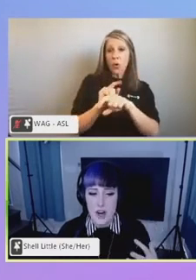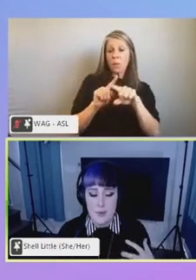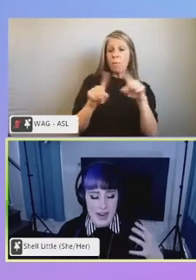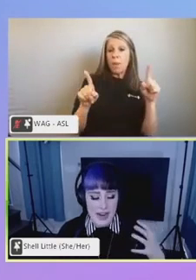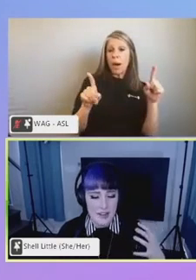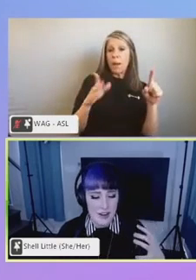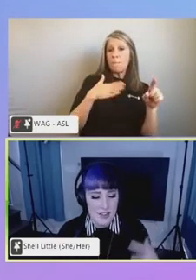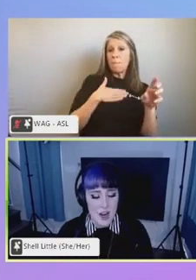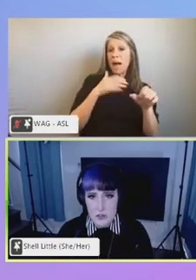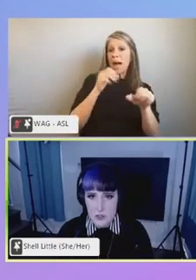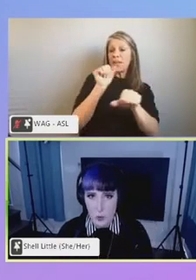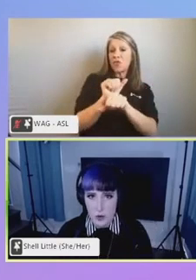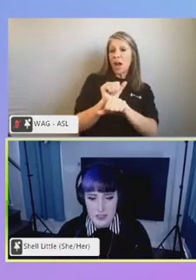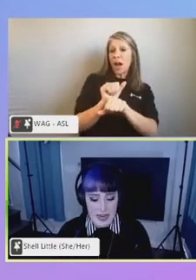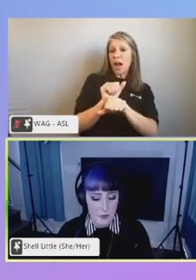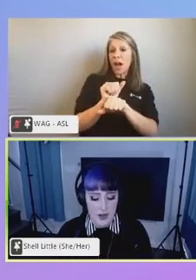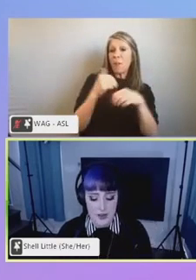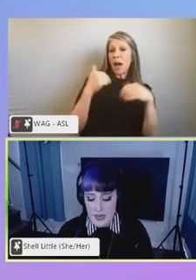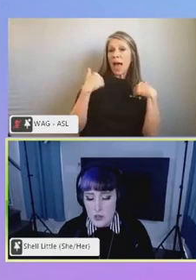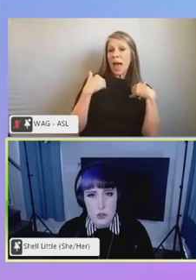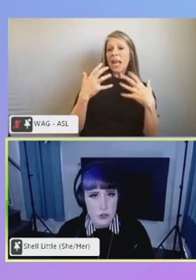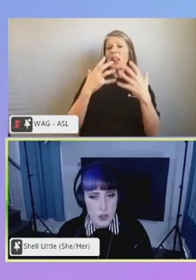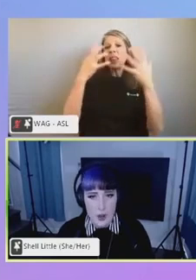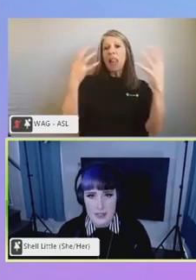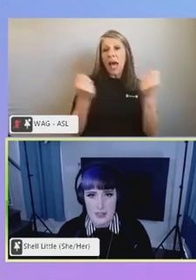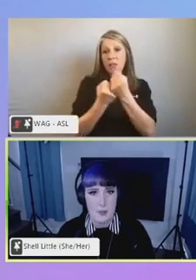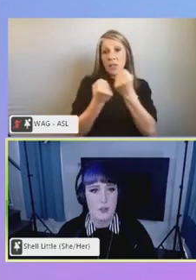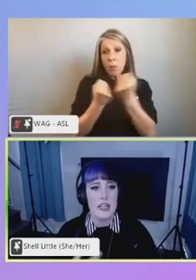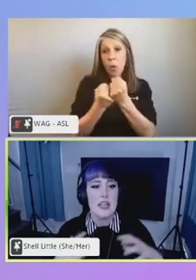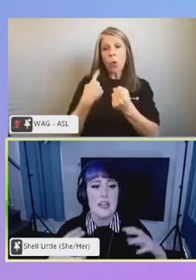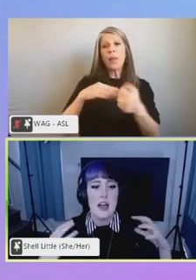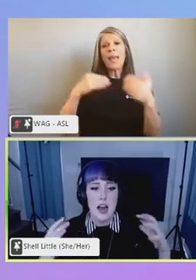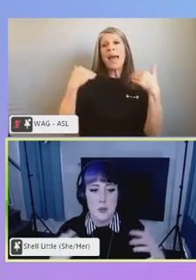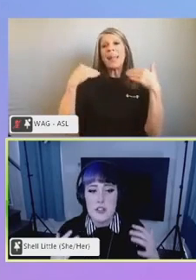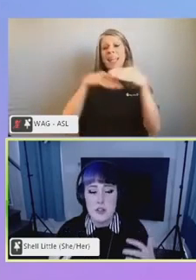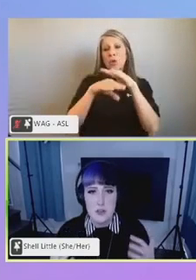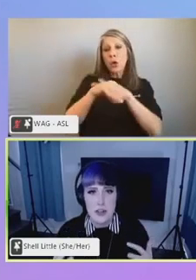amount of debt tax when we start an accessibility but